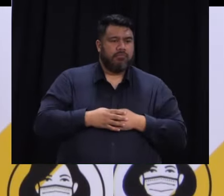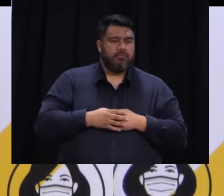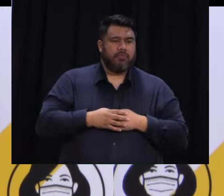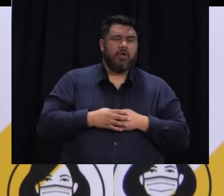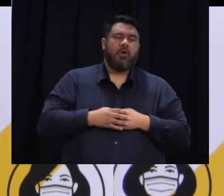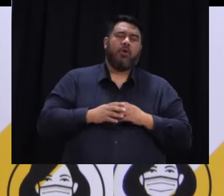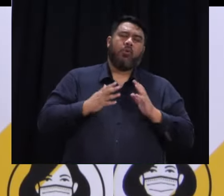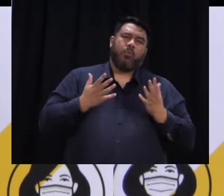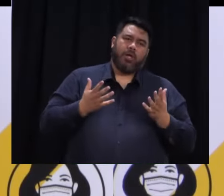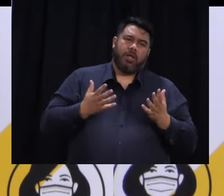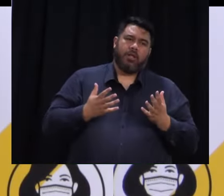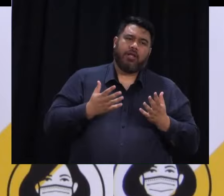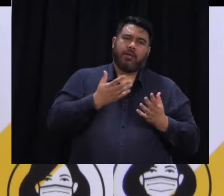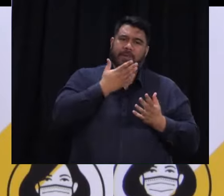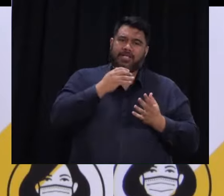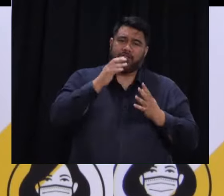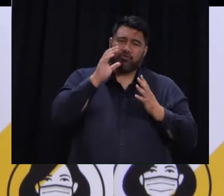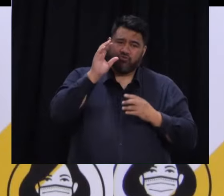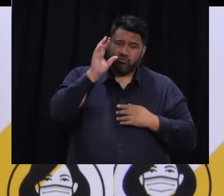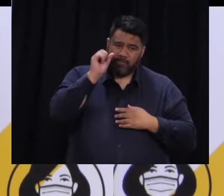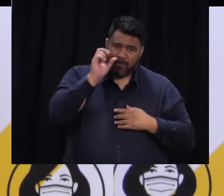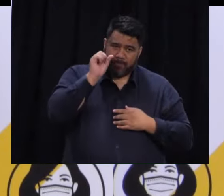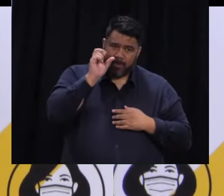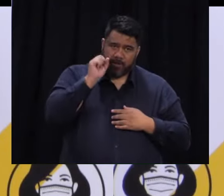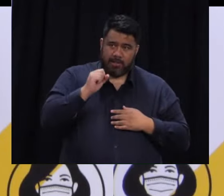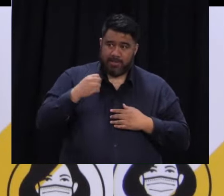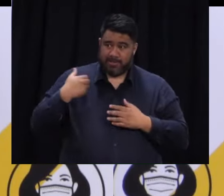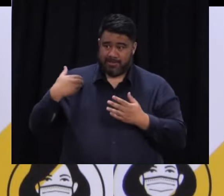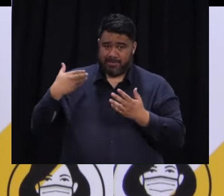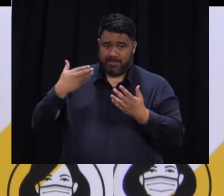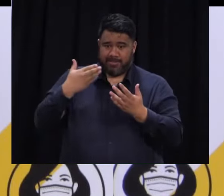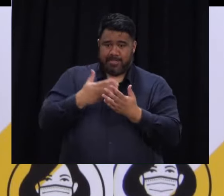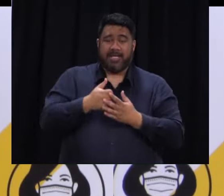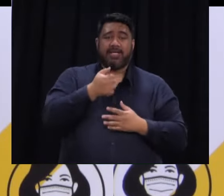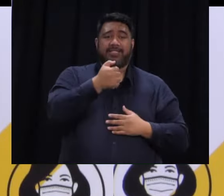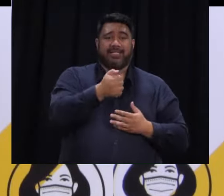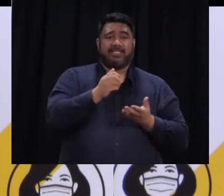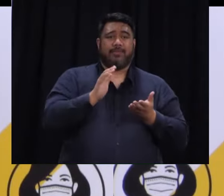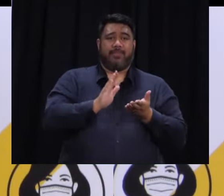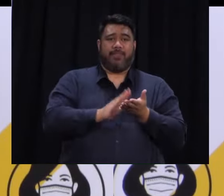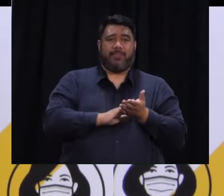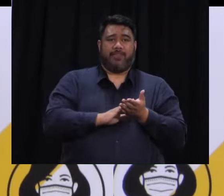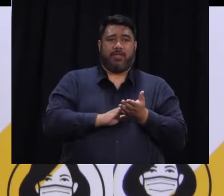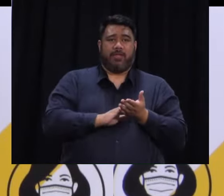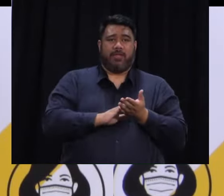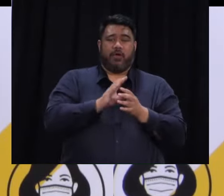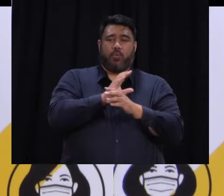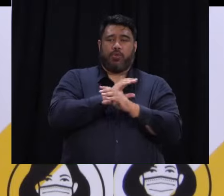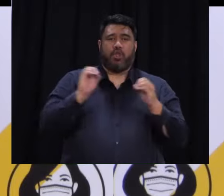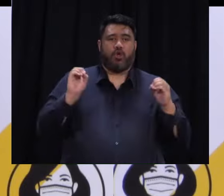look to you like it cuts mustard? Well, let me just remind -